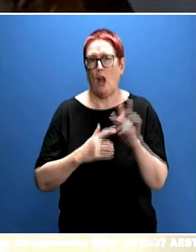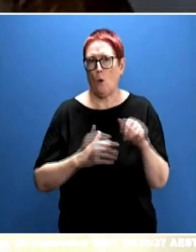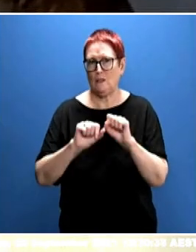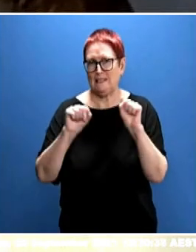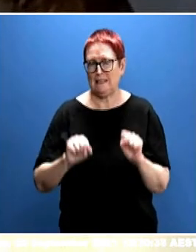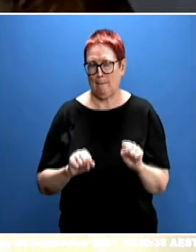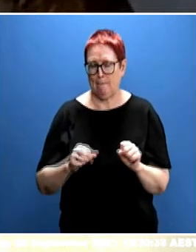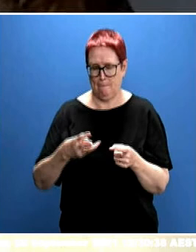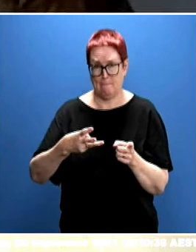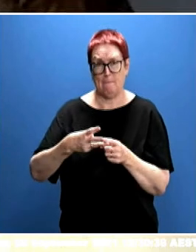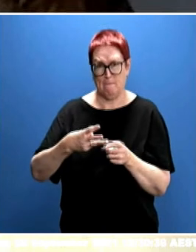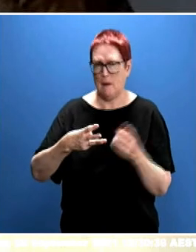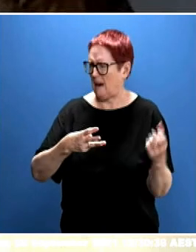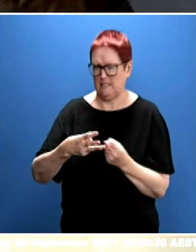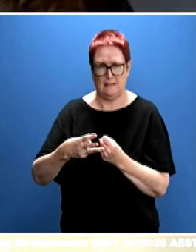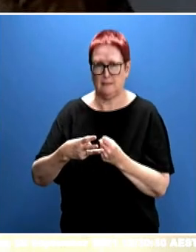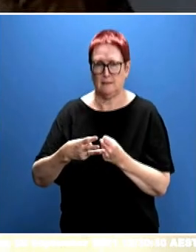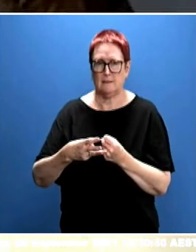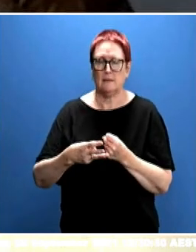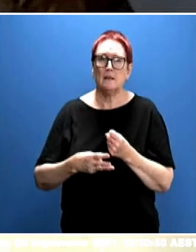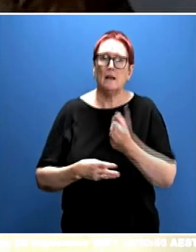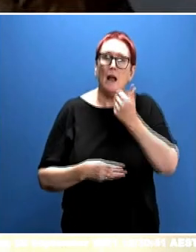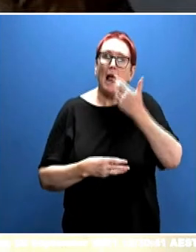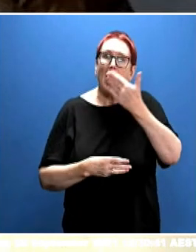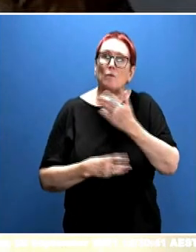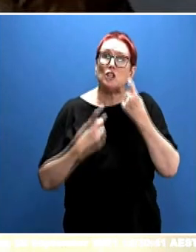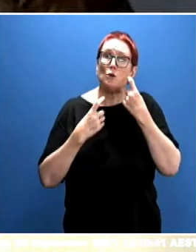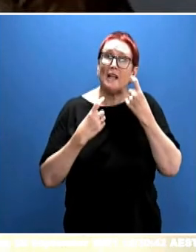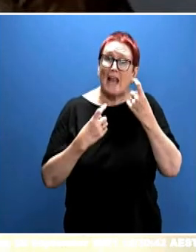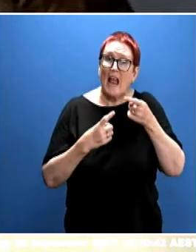and in this space an Aboriginal care and protection list.